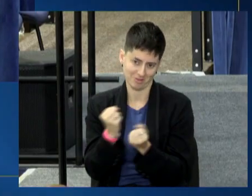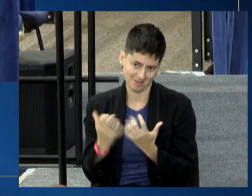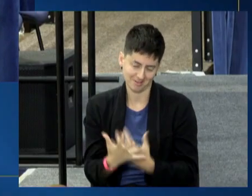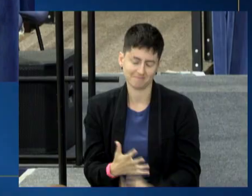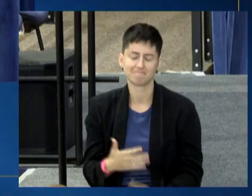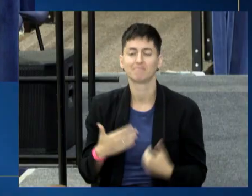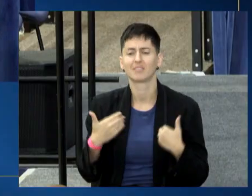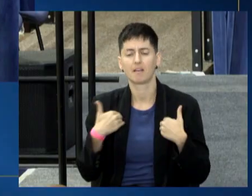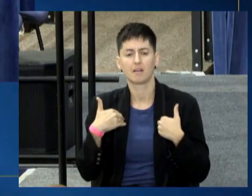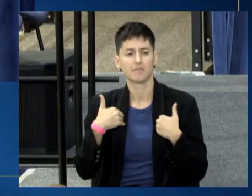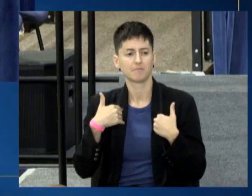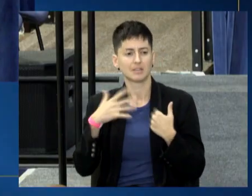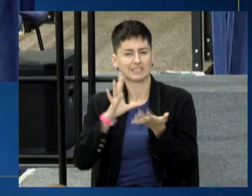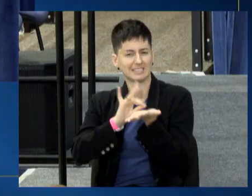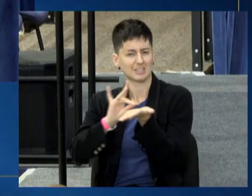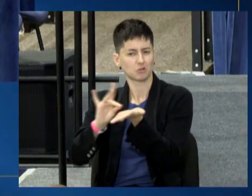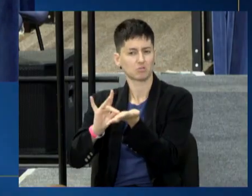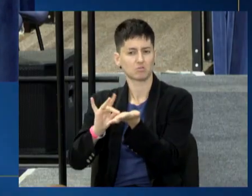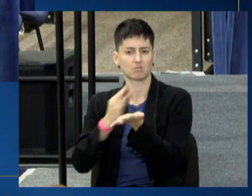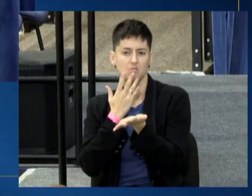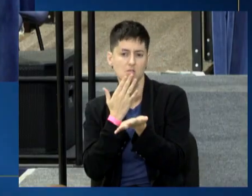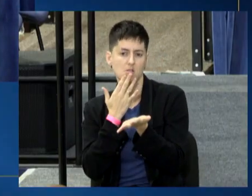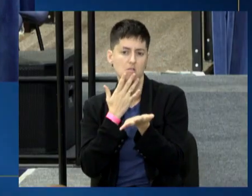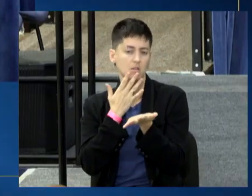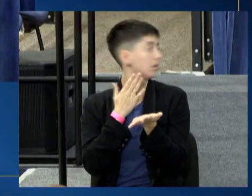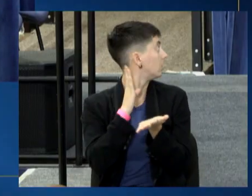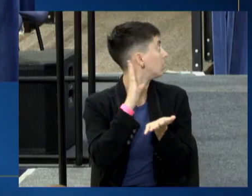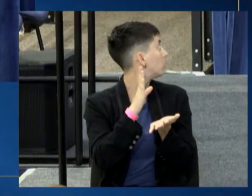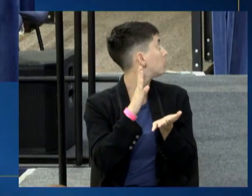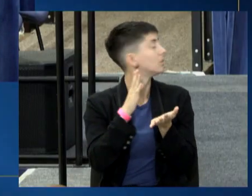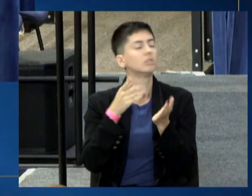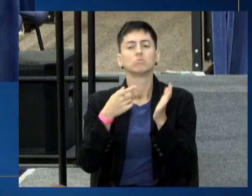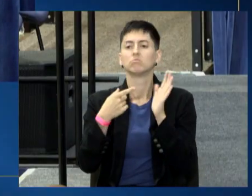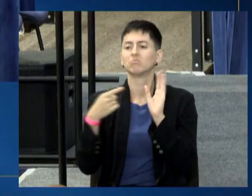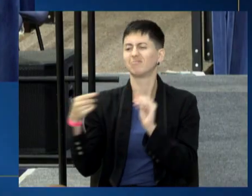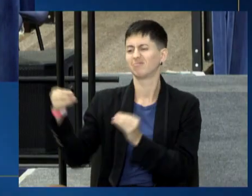and we'll be holding up signs like this so you know which ones to transition to.